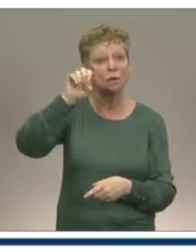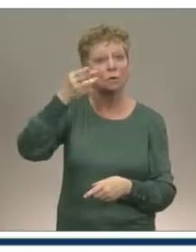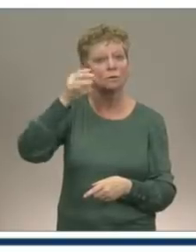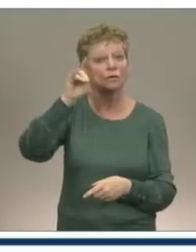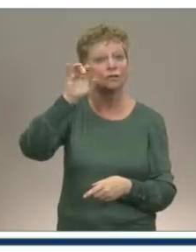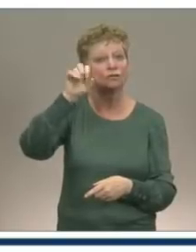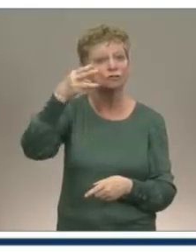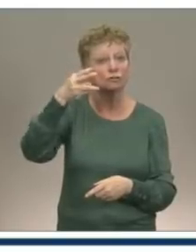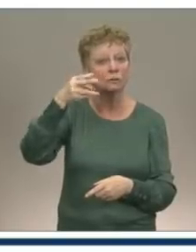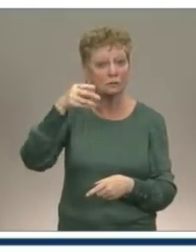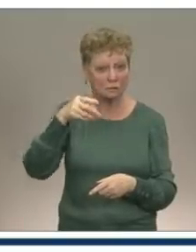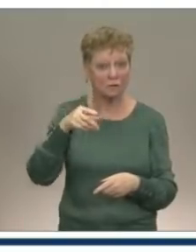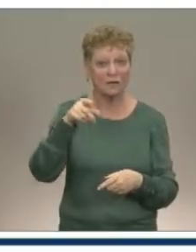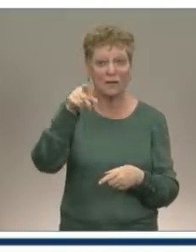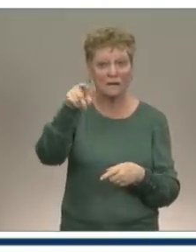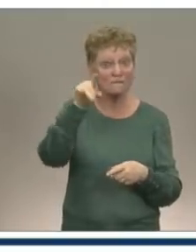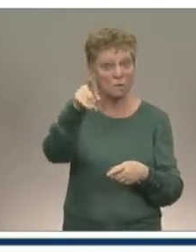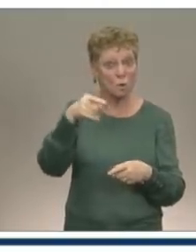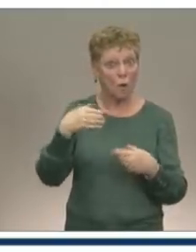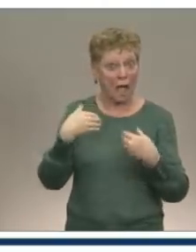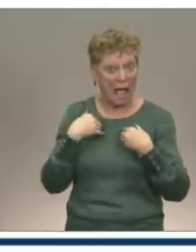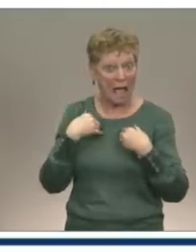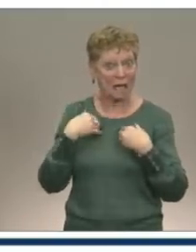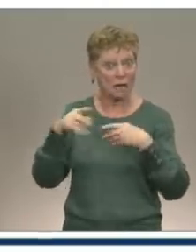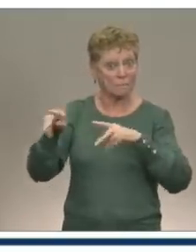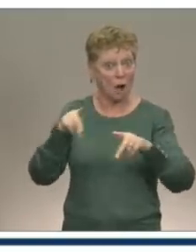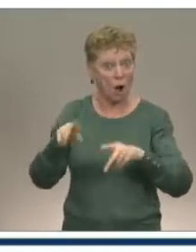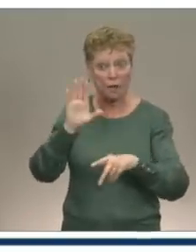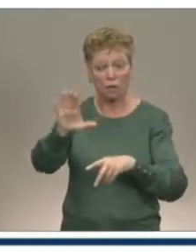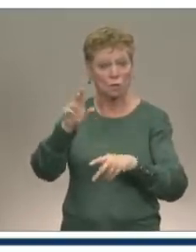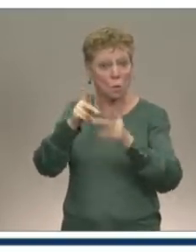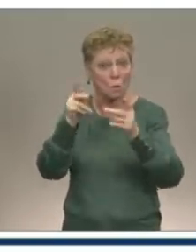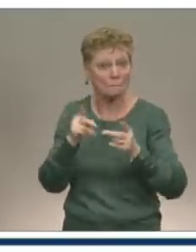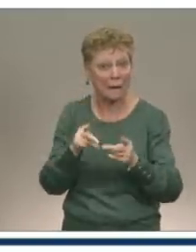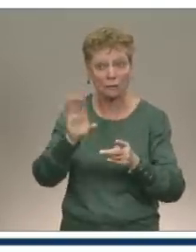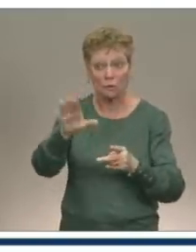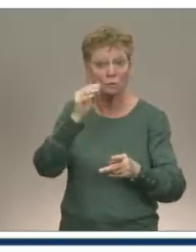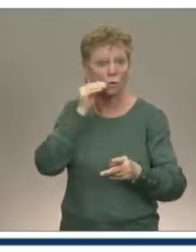if you hosted an event where you weren't checking for vaccinations or you weren't